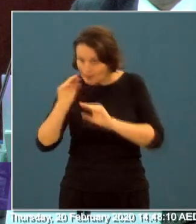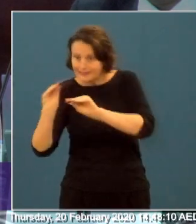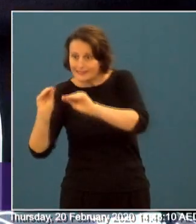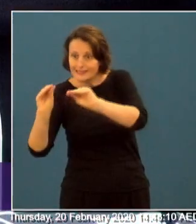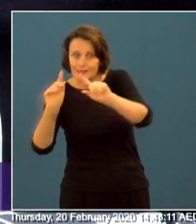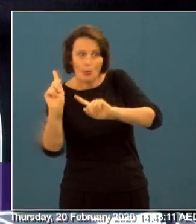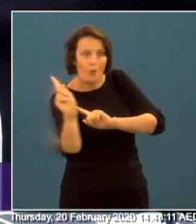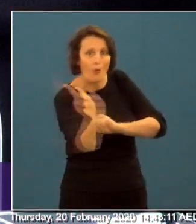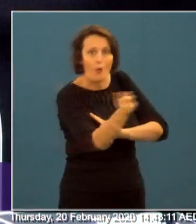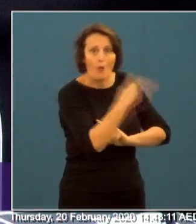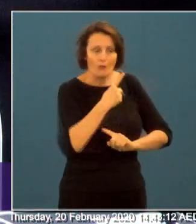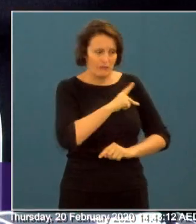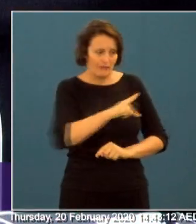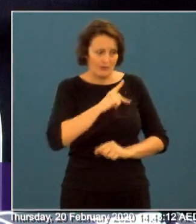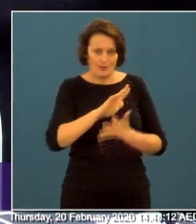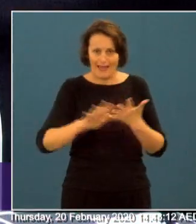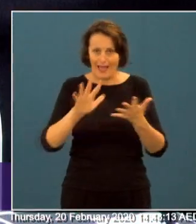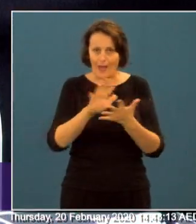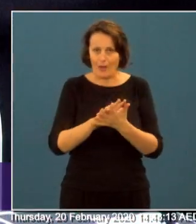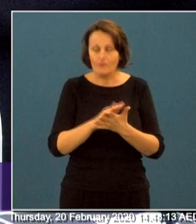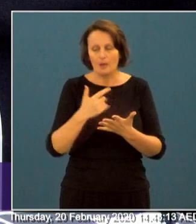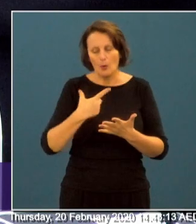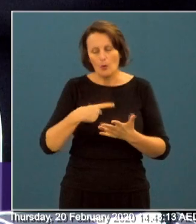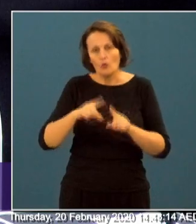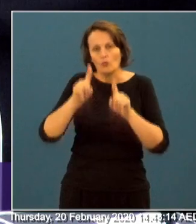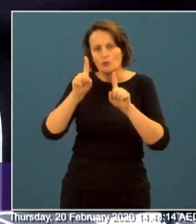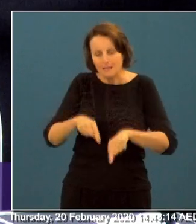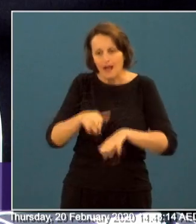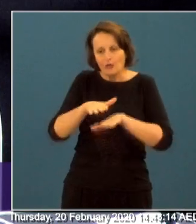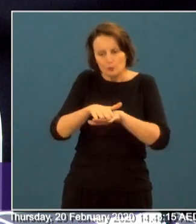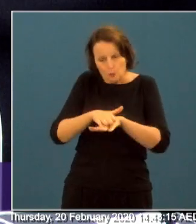I think that we will start slowly and continue to grow